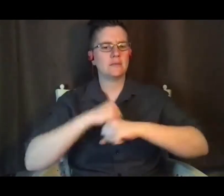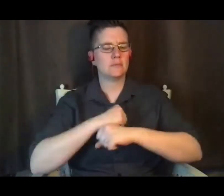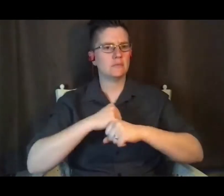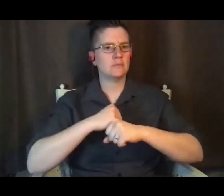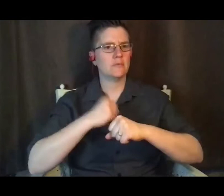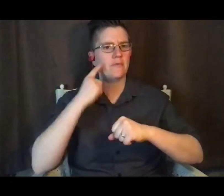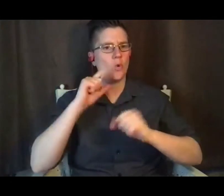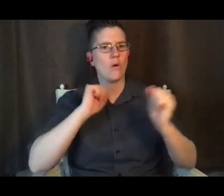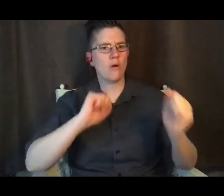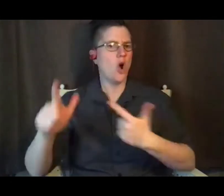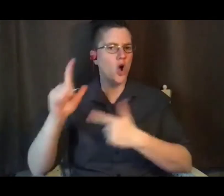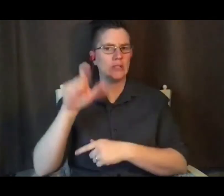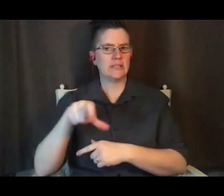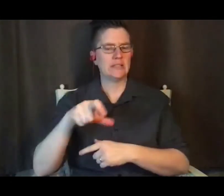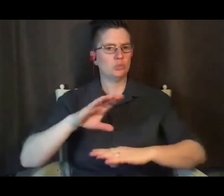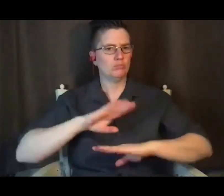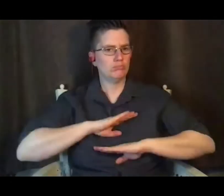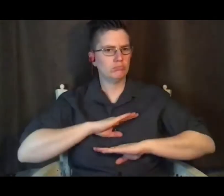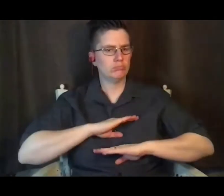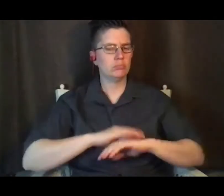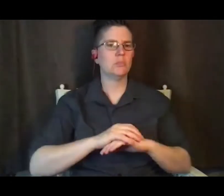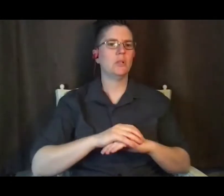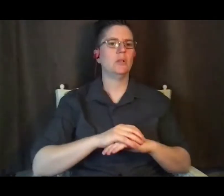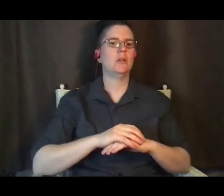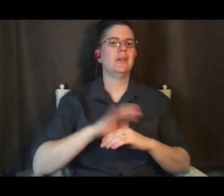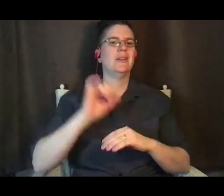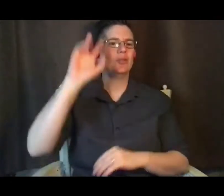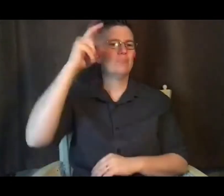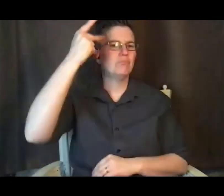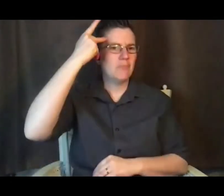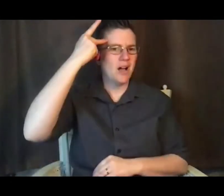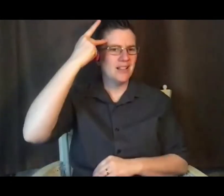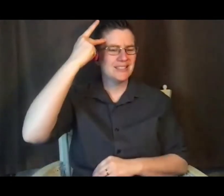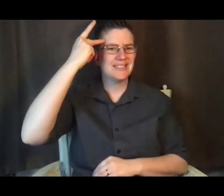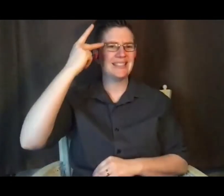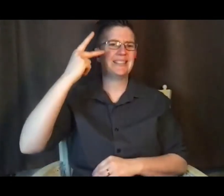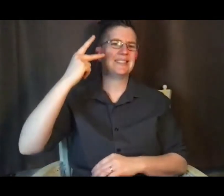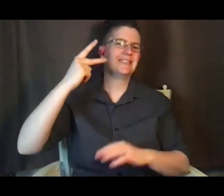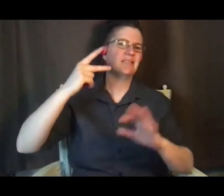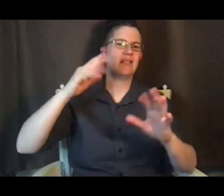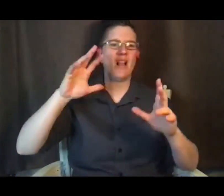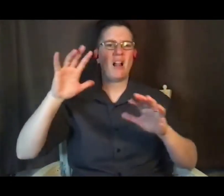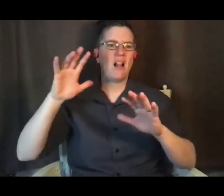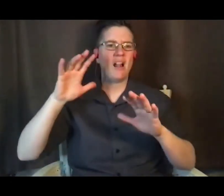how we can reject the politics of false scarcity that says that if some people seem to get rights